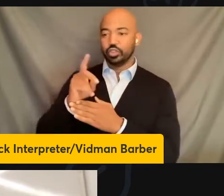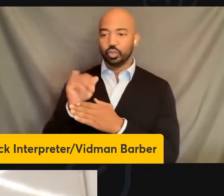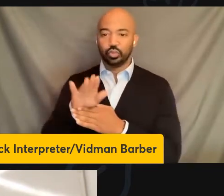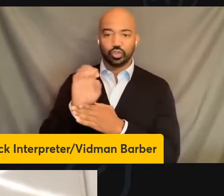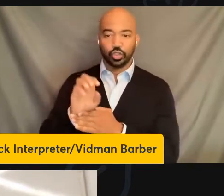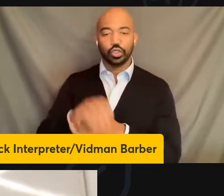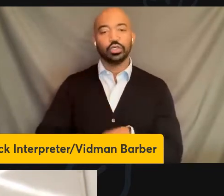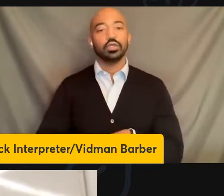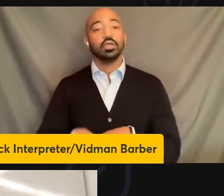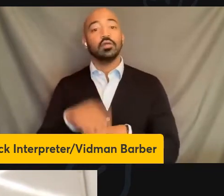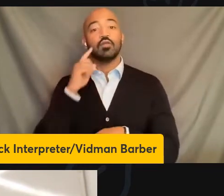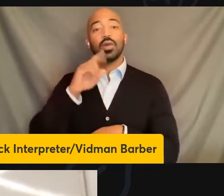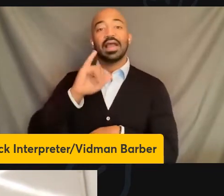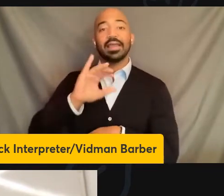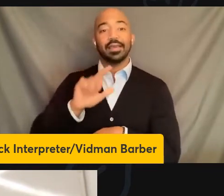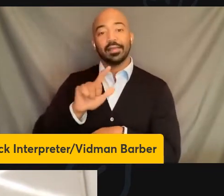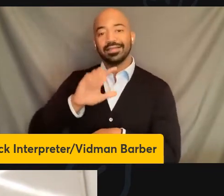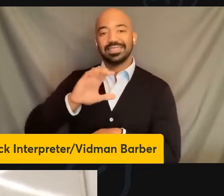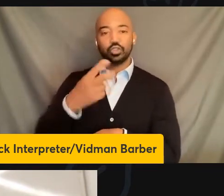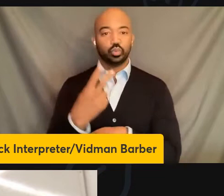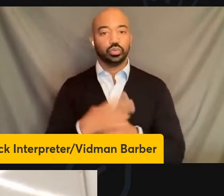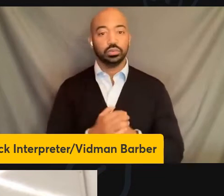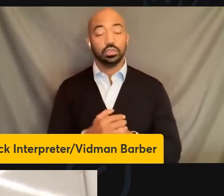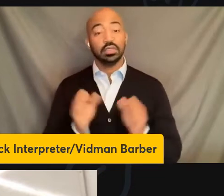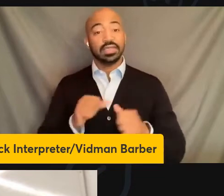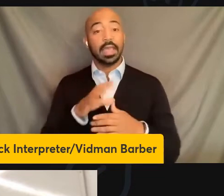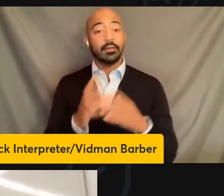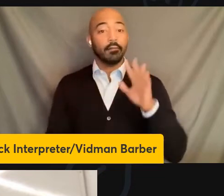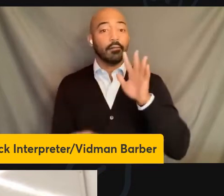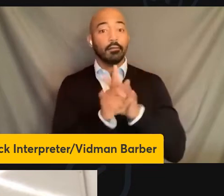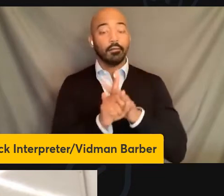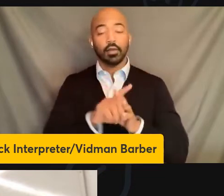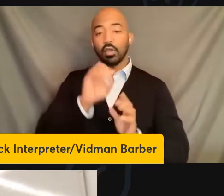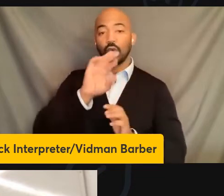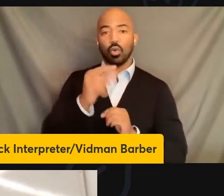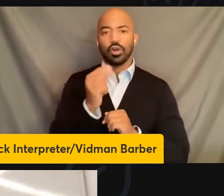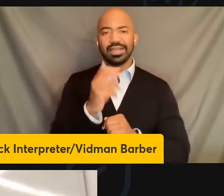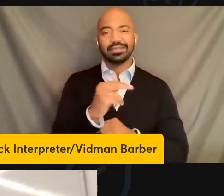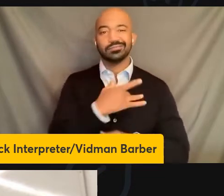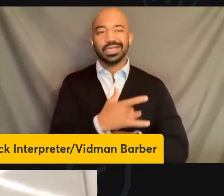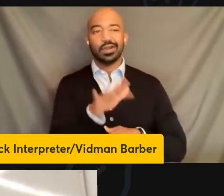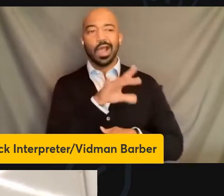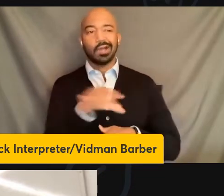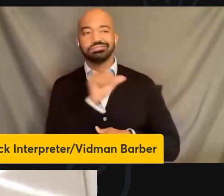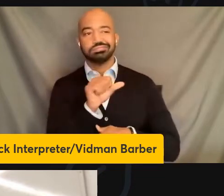you inject it, they can even appear in organs that otherwise they wouldn't be present to like in the liver. For instance, if